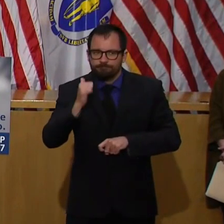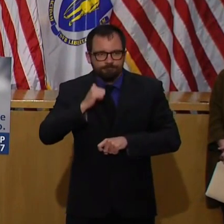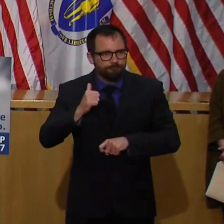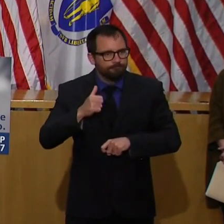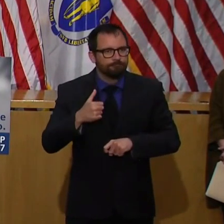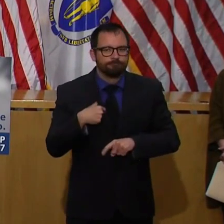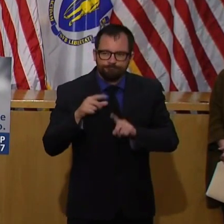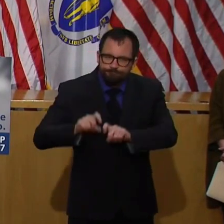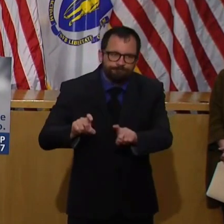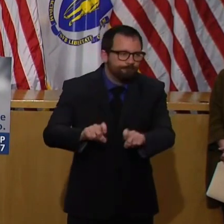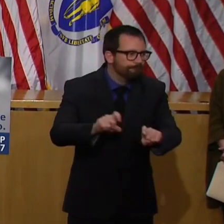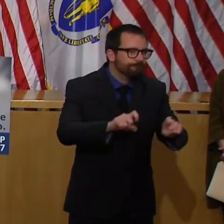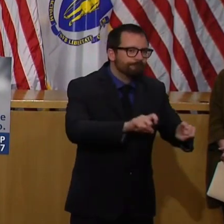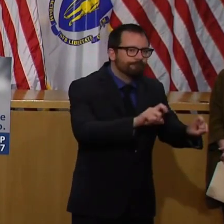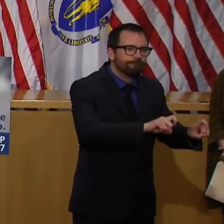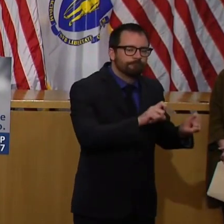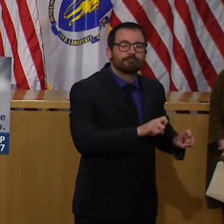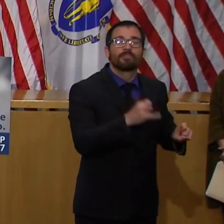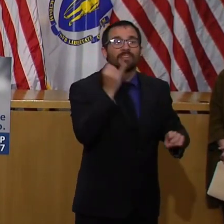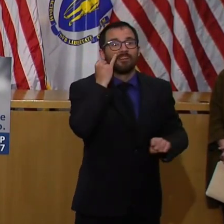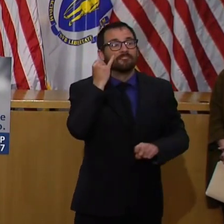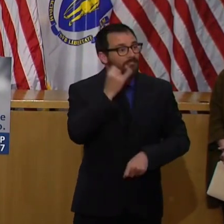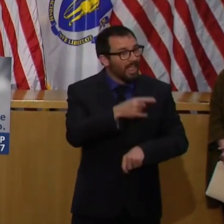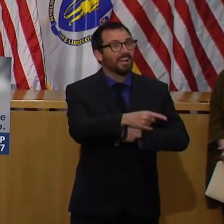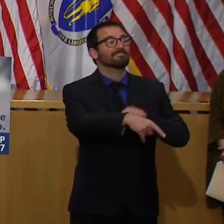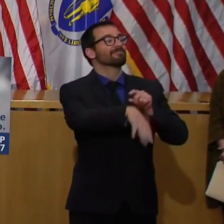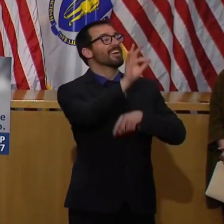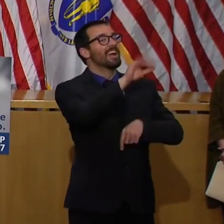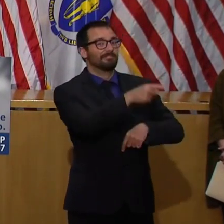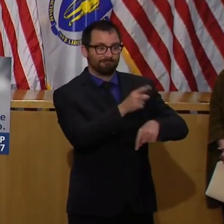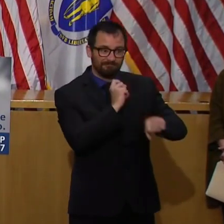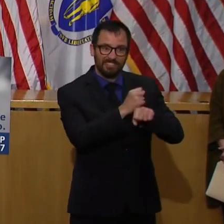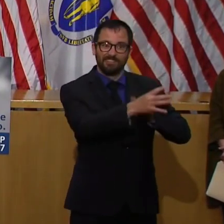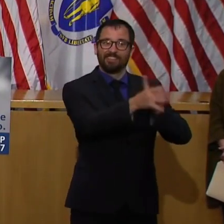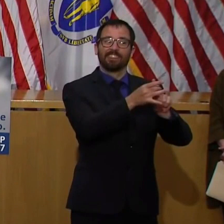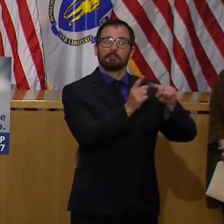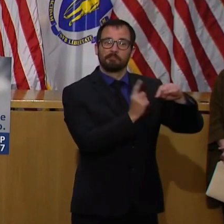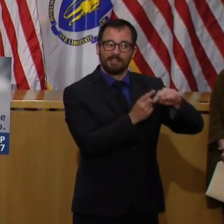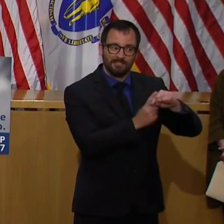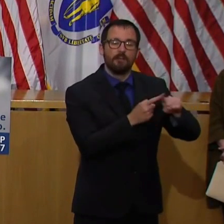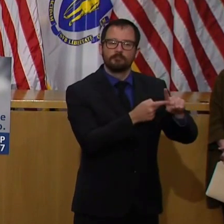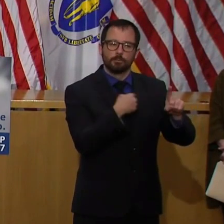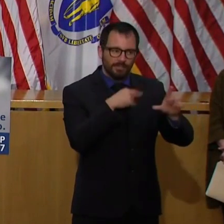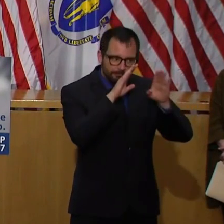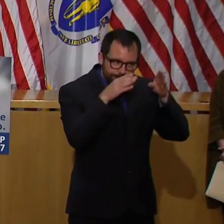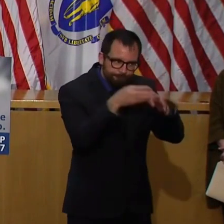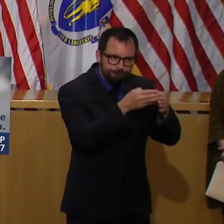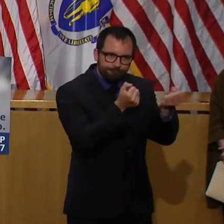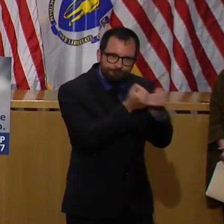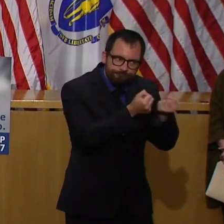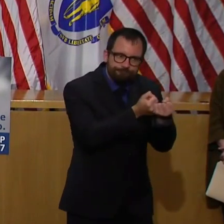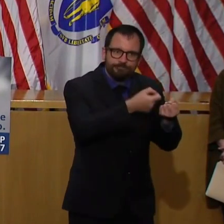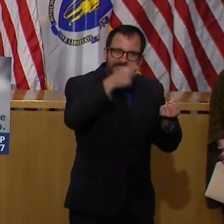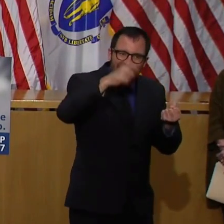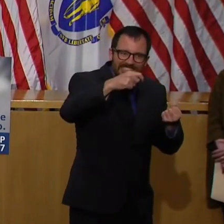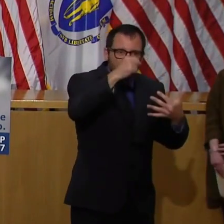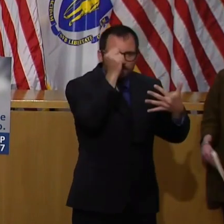WE ARE INCREASING THE TESTING CAPACITY AND SUPPORT SOMEONE WHEN THEY TEST POSITIVE SO THEY CAN ISOLATE AND RECOVER I TO